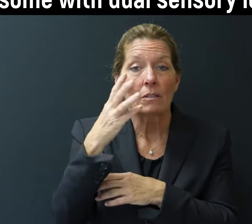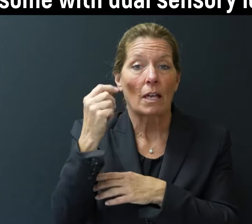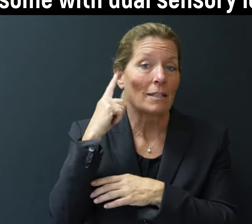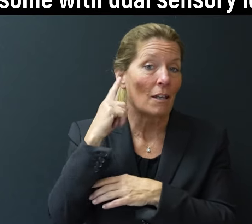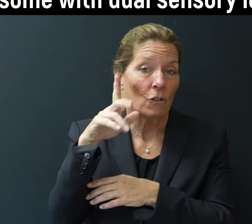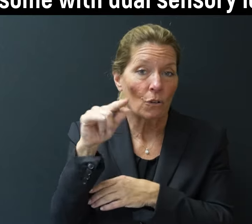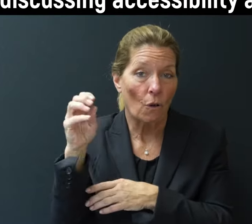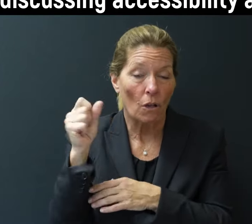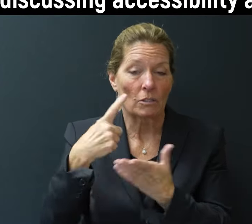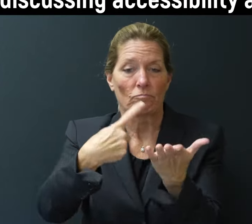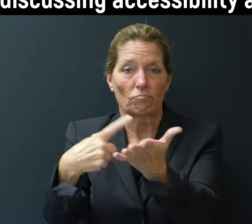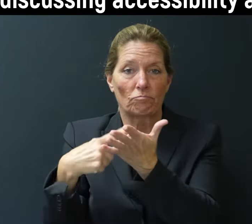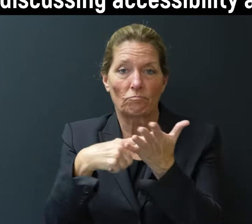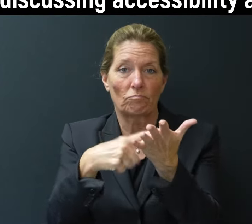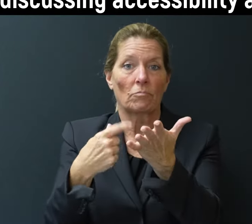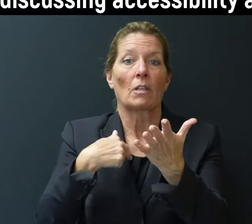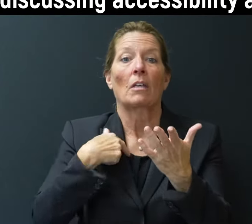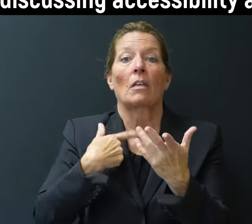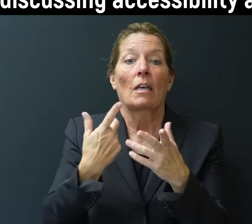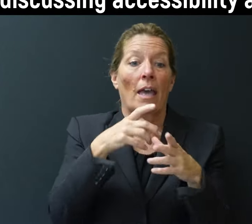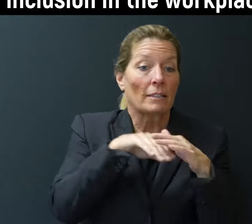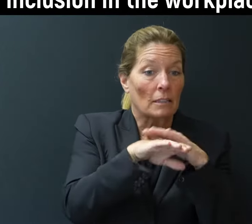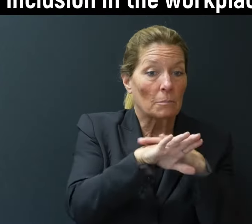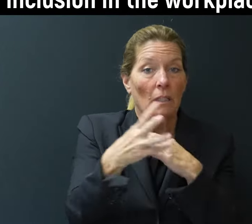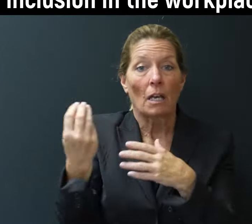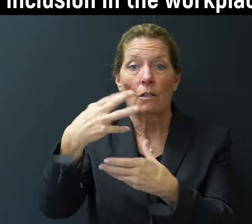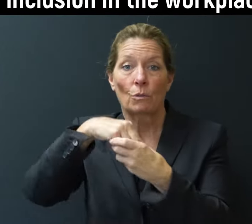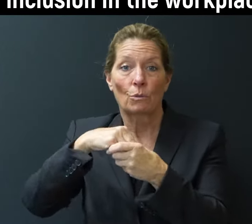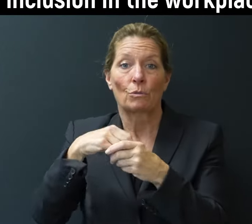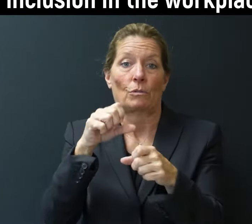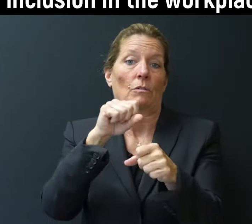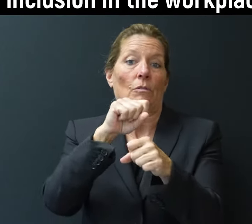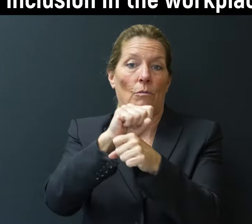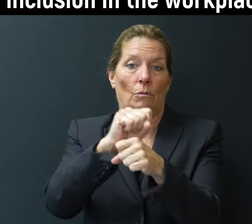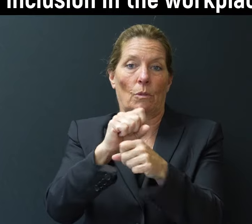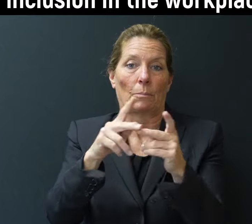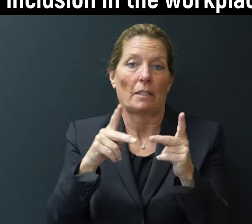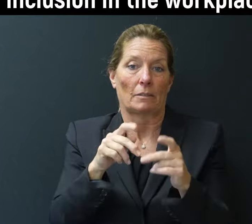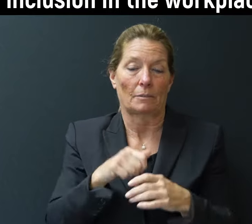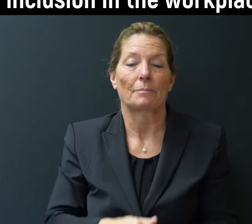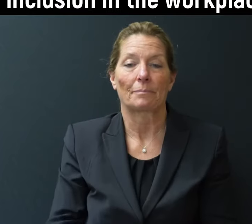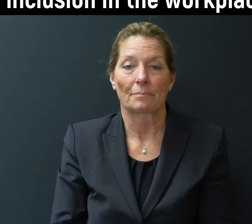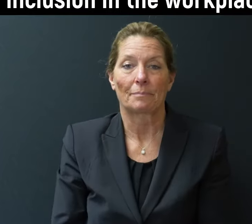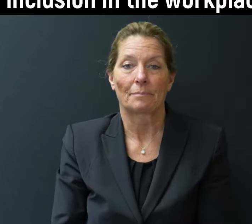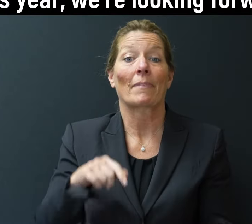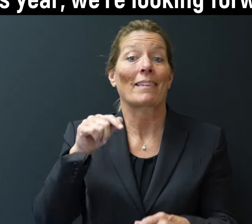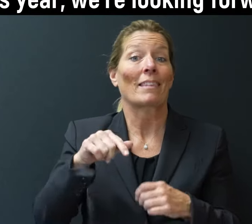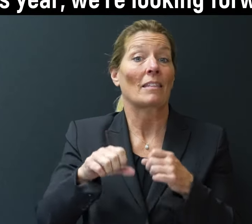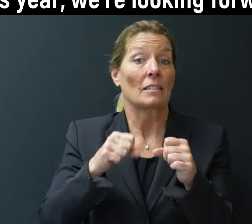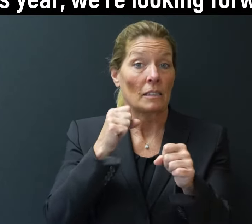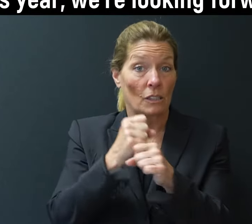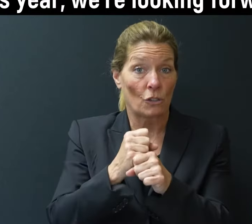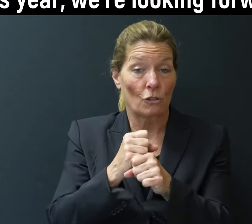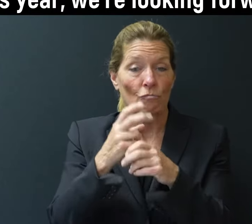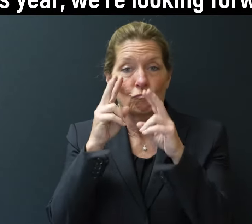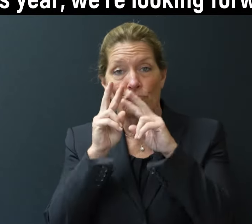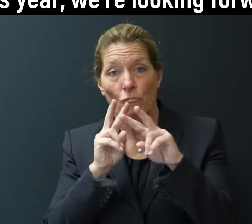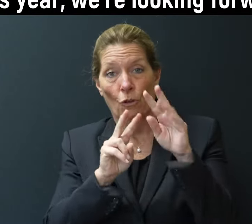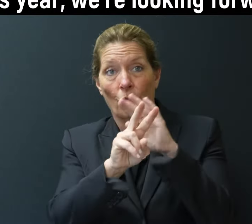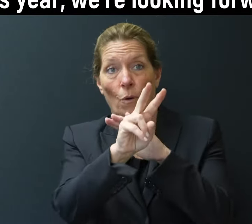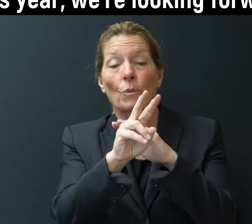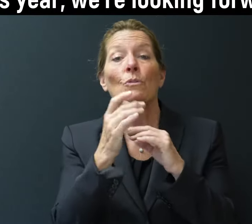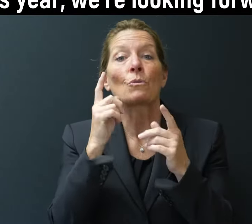discussing accessibility and inclusion in the workplace. This year, we’re looking forward to